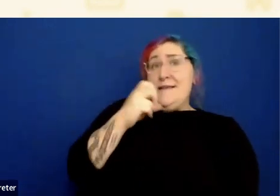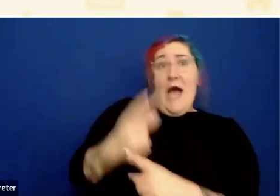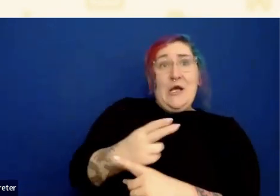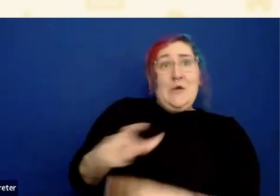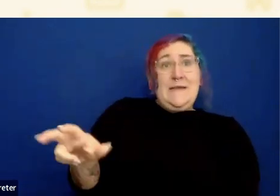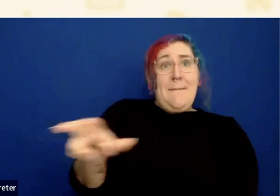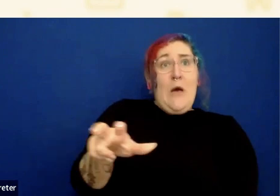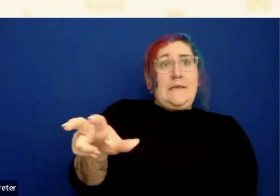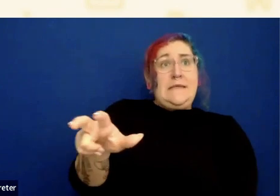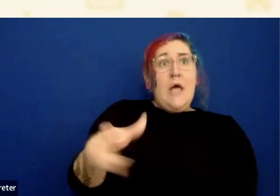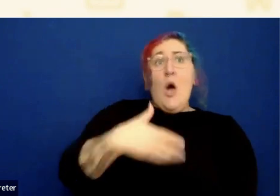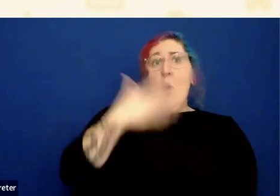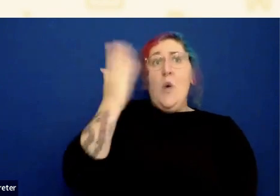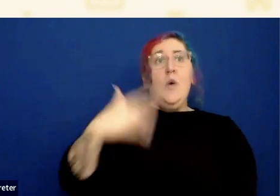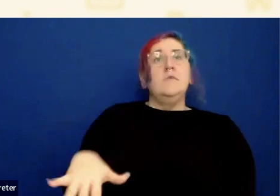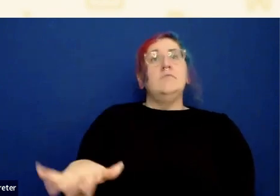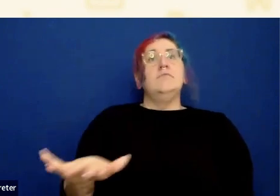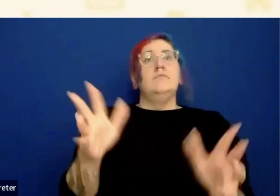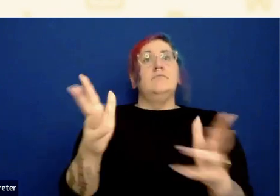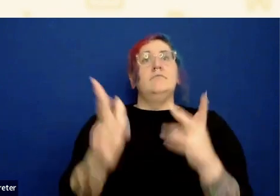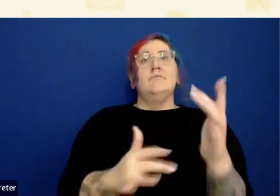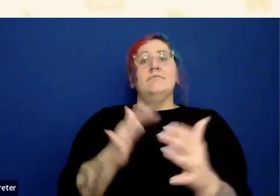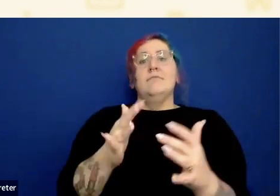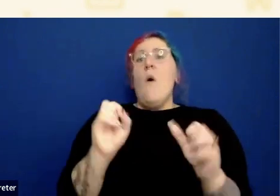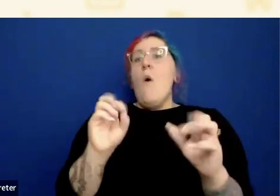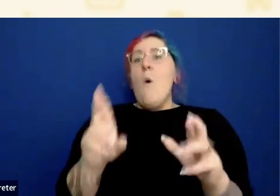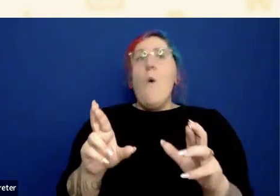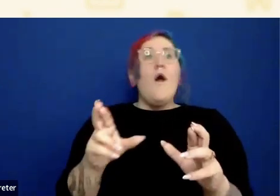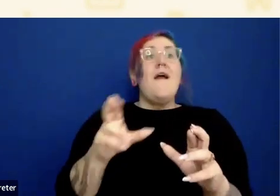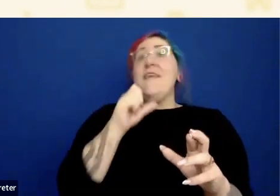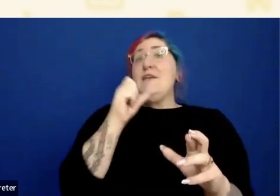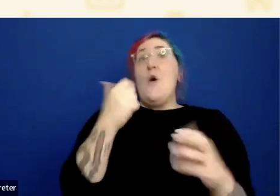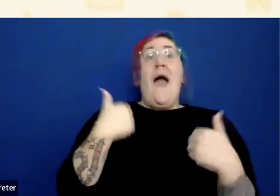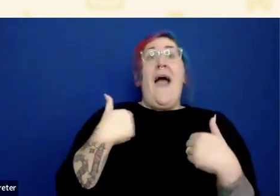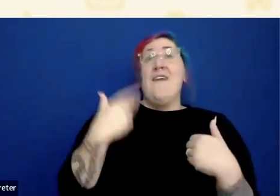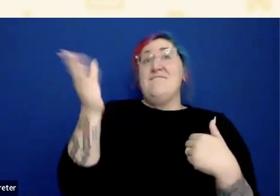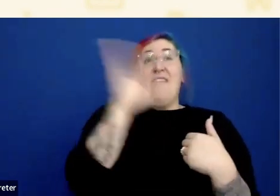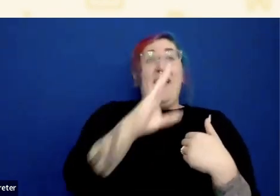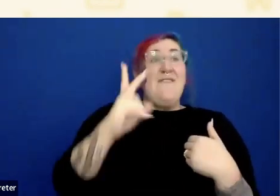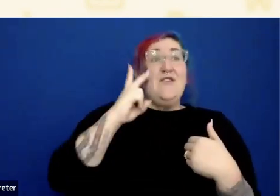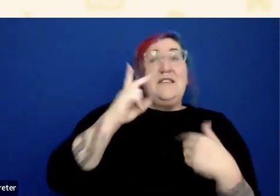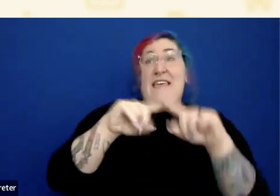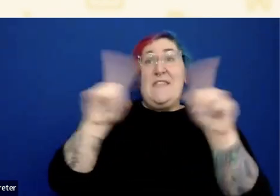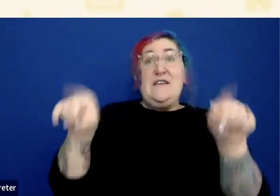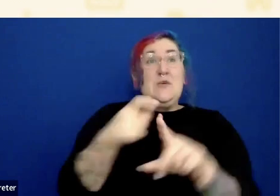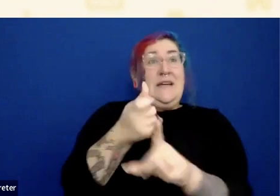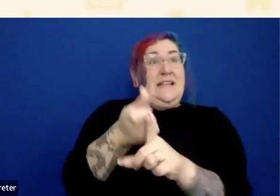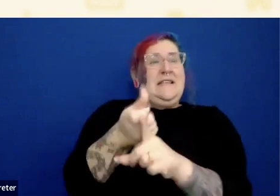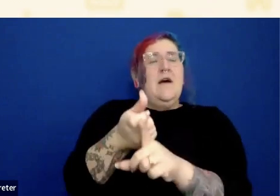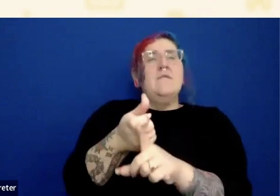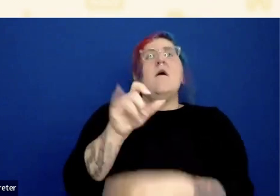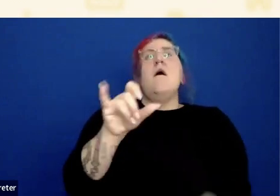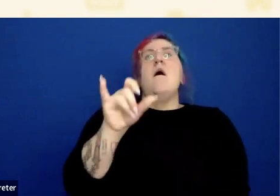So it starts with empathy, bringing in actual end users and actually watching them try to use your website.